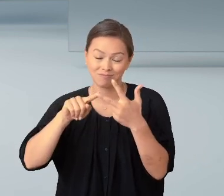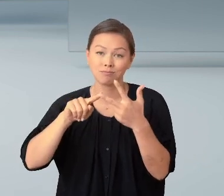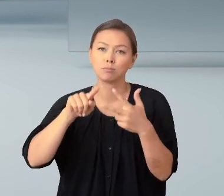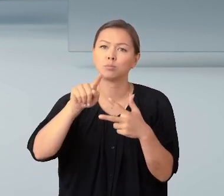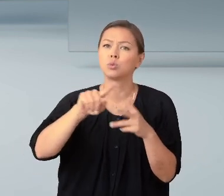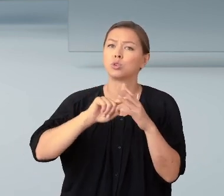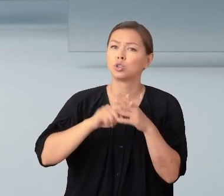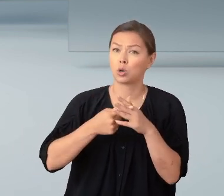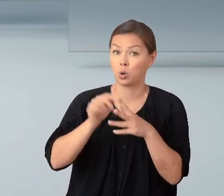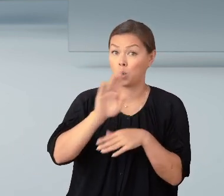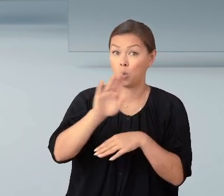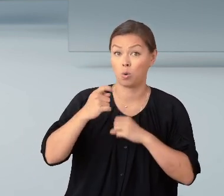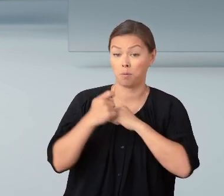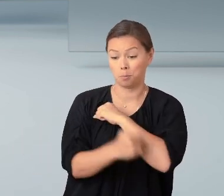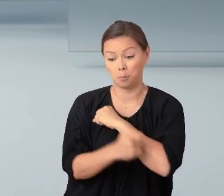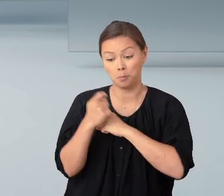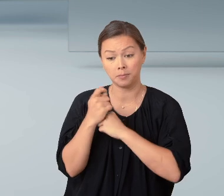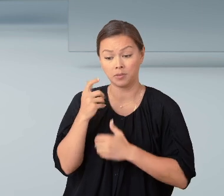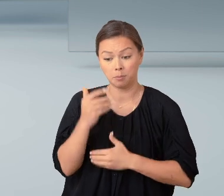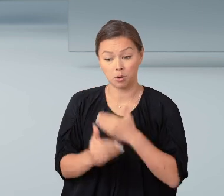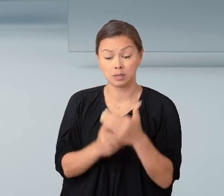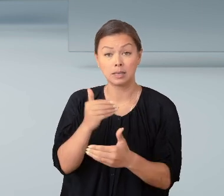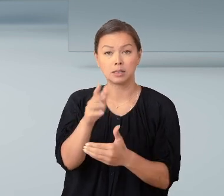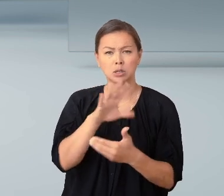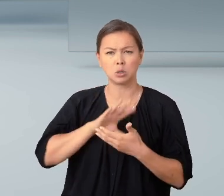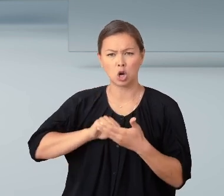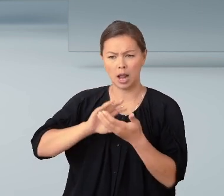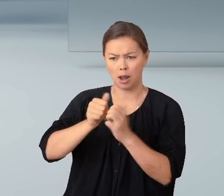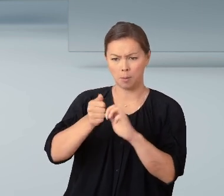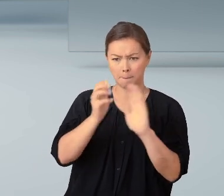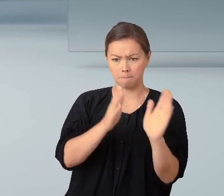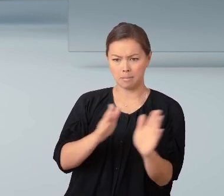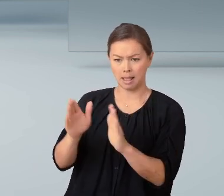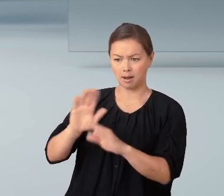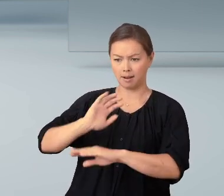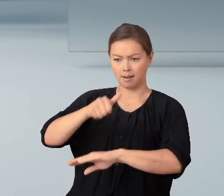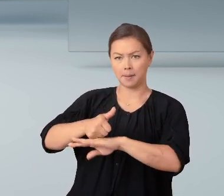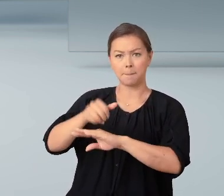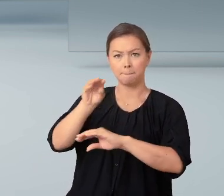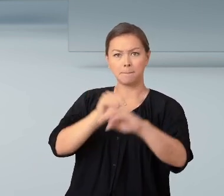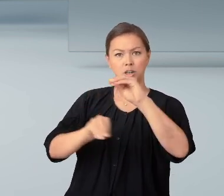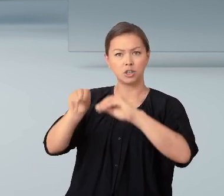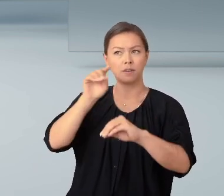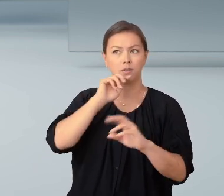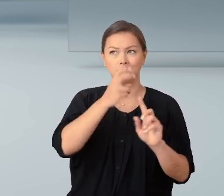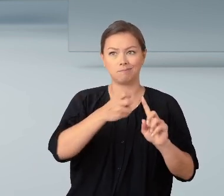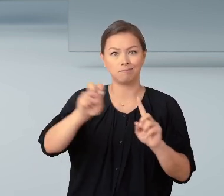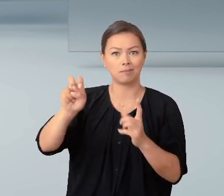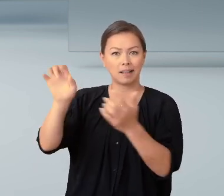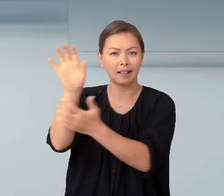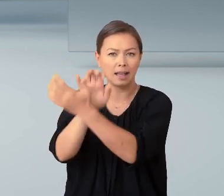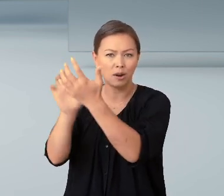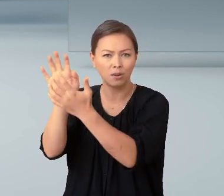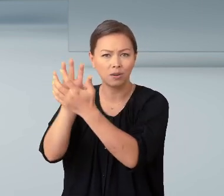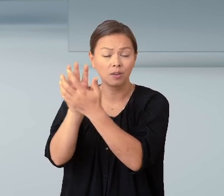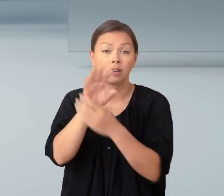learning how to plan and budget for your transition to the cloud. Experts from Encore Business Solutions and Microsoft will guide you through